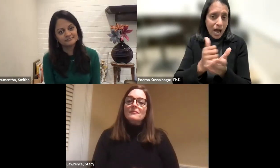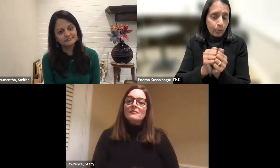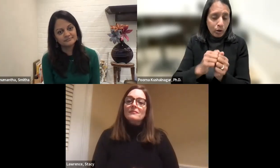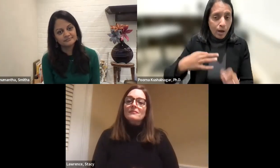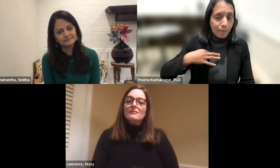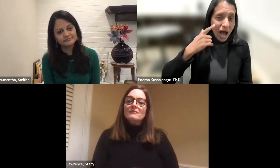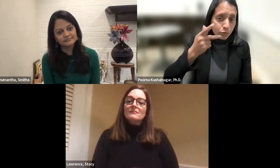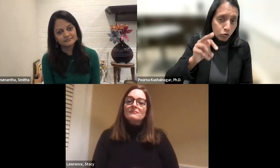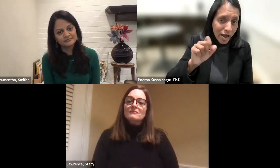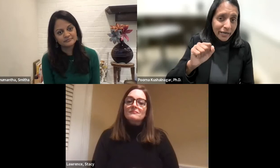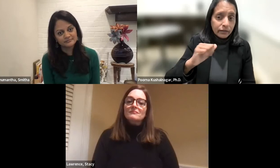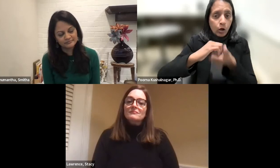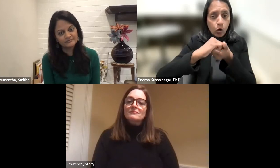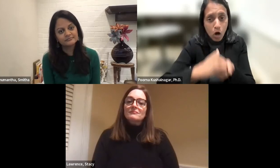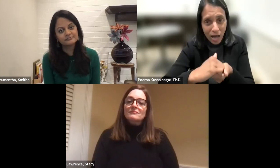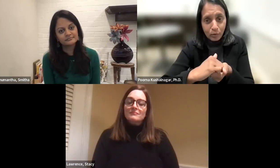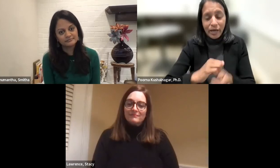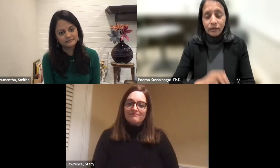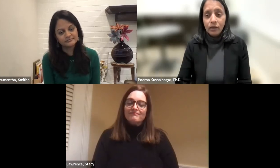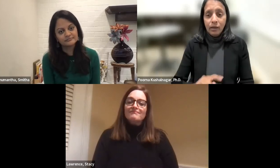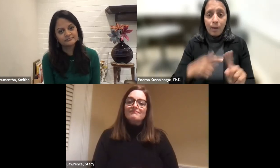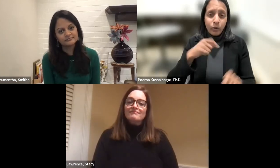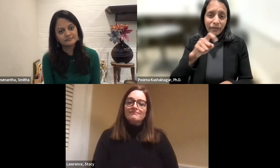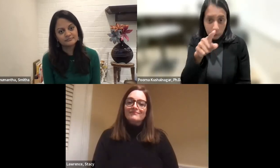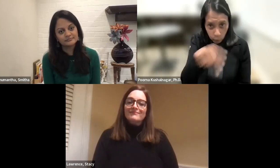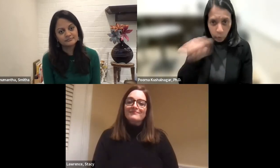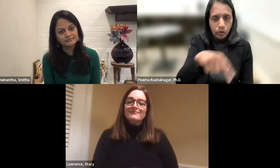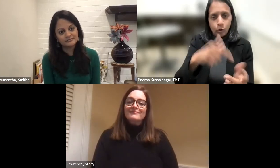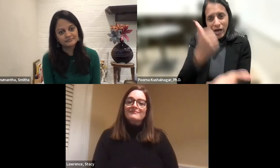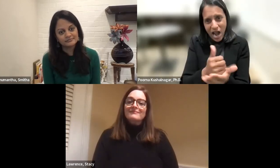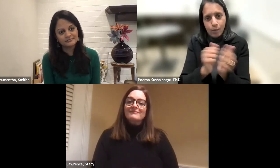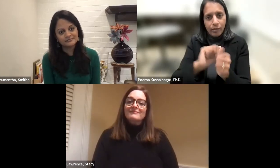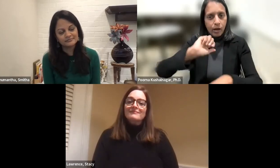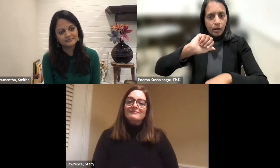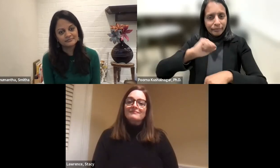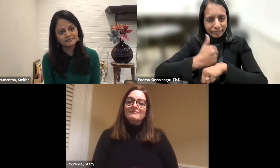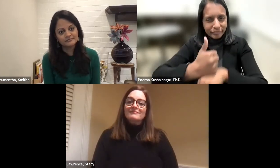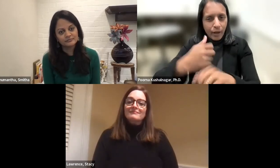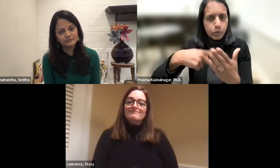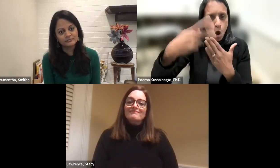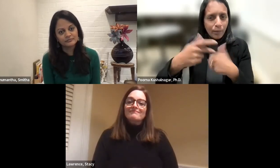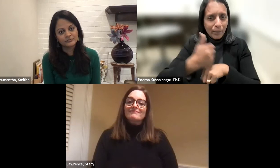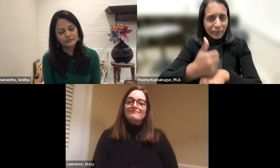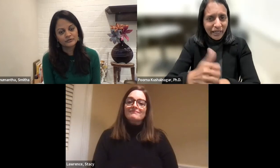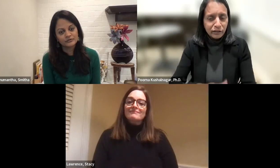The Center for Deaf Health Equity at Gallaudet is willing to collaborate with those of you